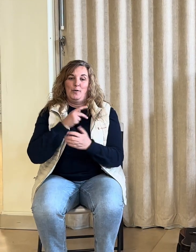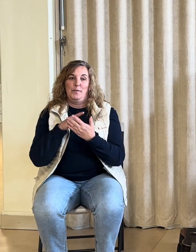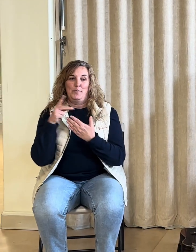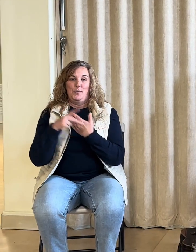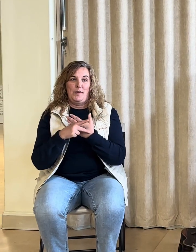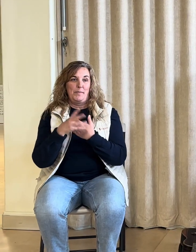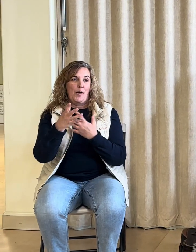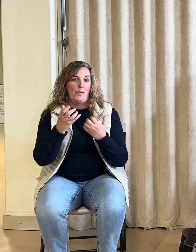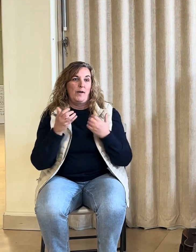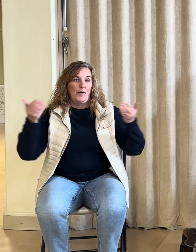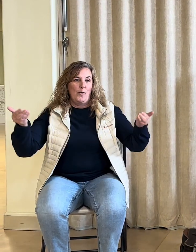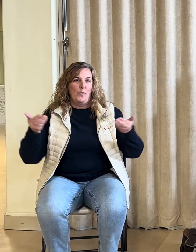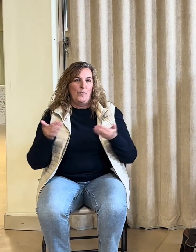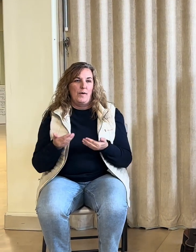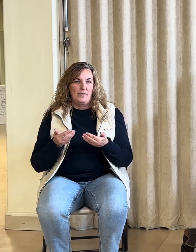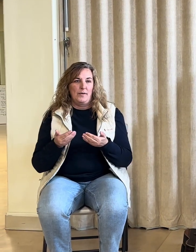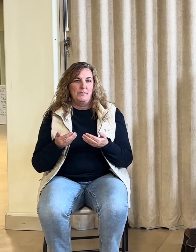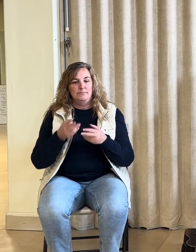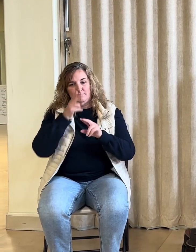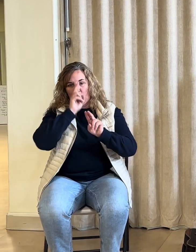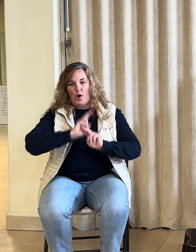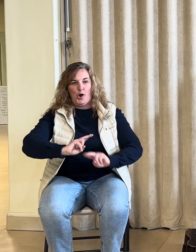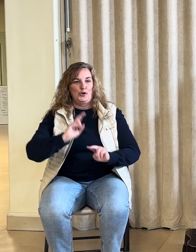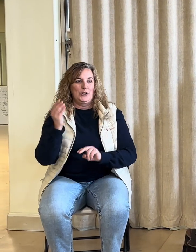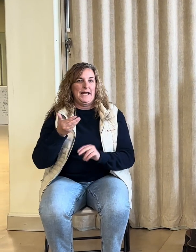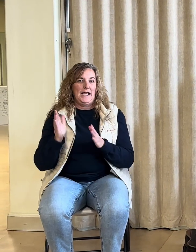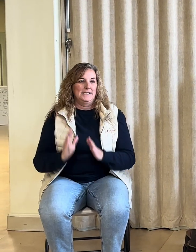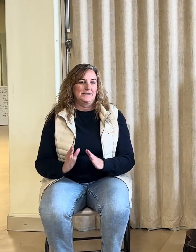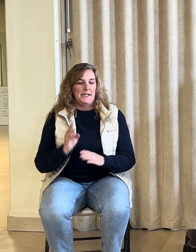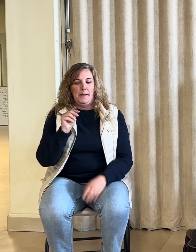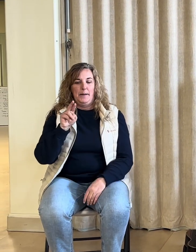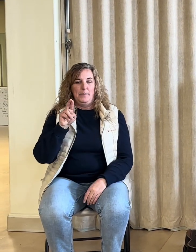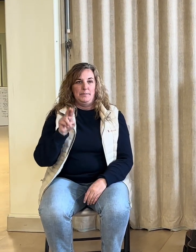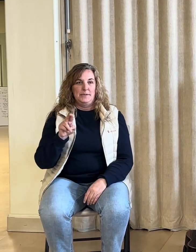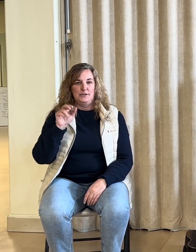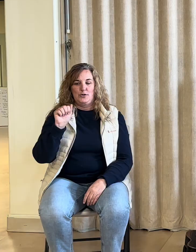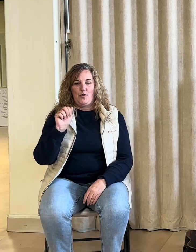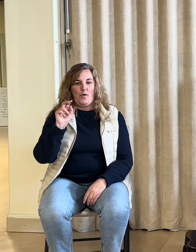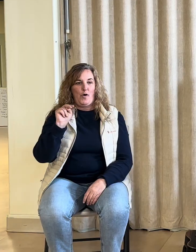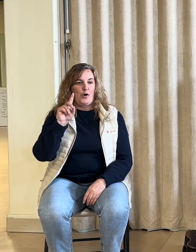going to welcome an honored guest. His name is Mr. Andre. Can you guys say, hey